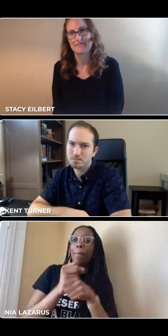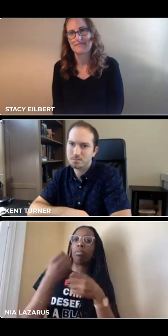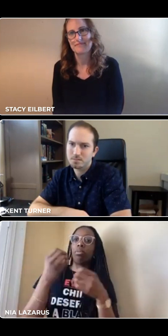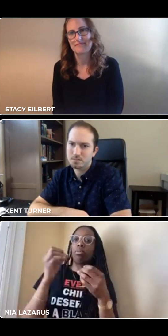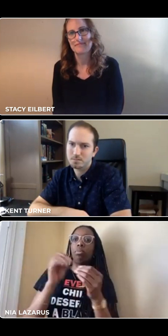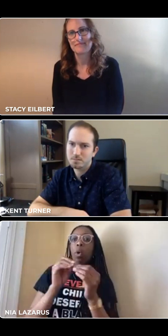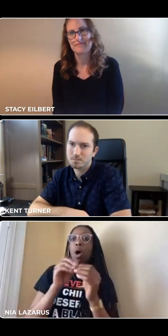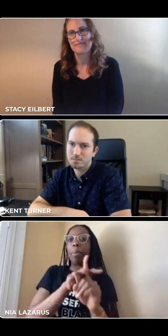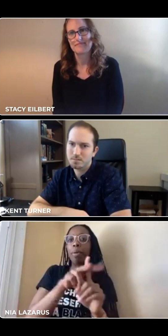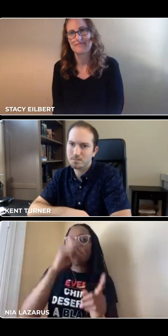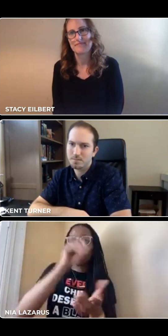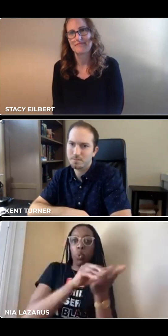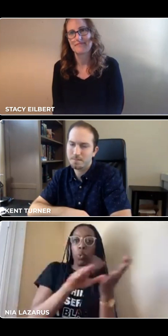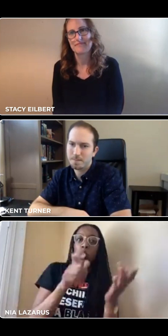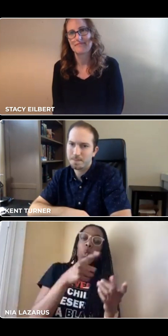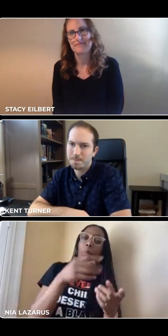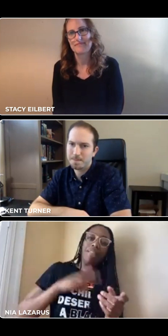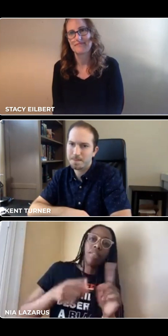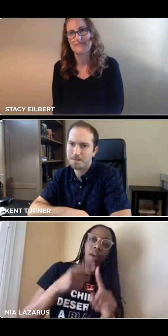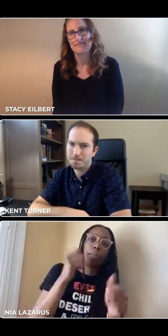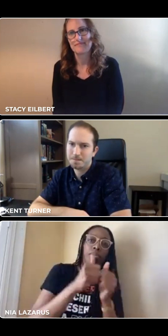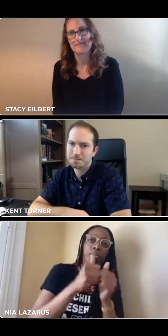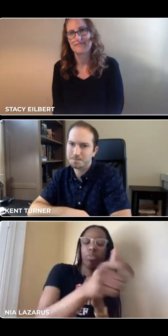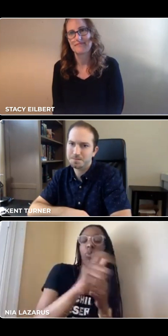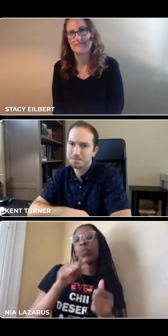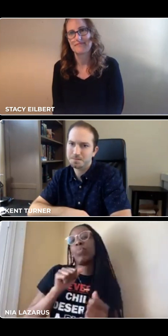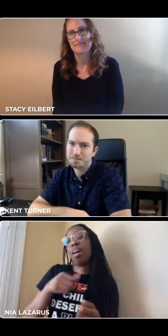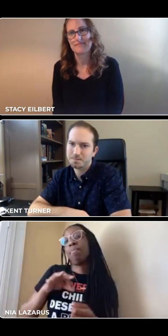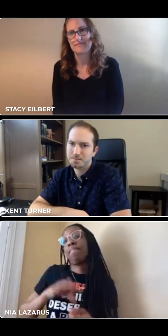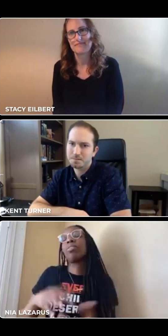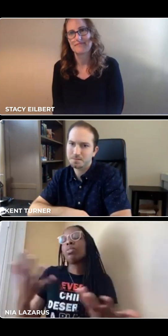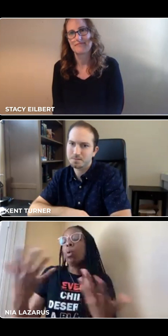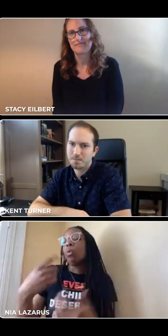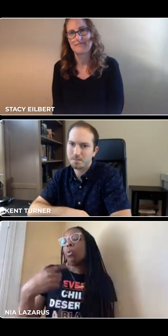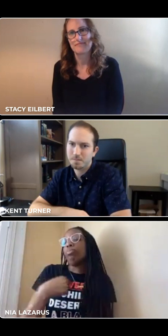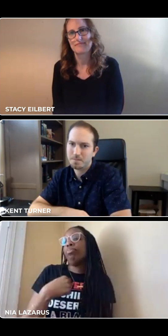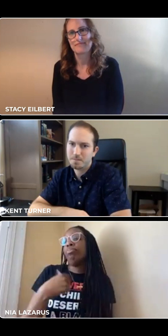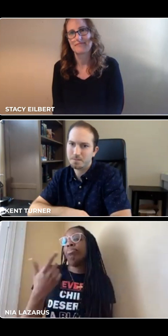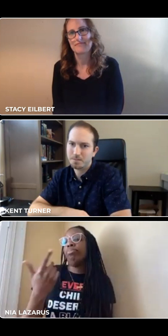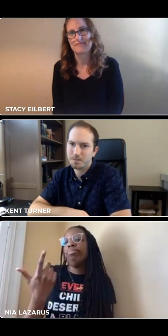really sure, but it seems like the traditional classroom system of schooling that we have